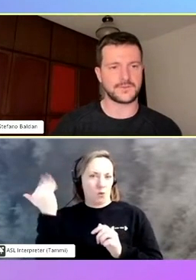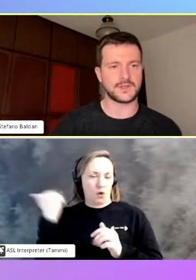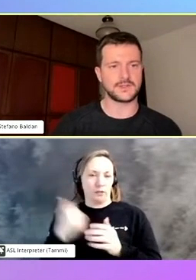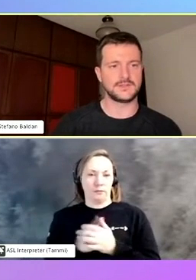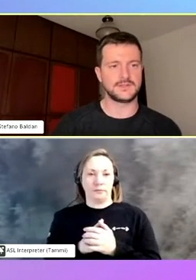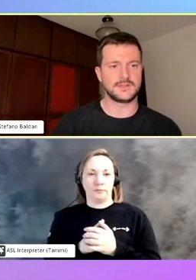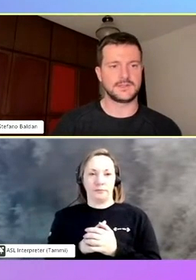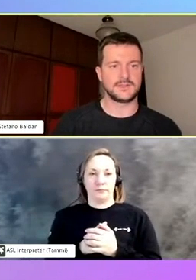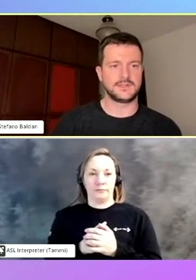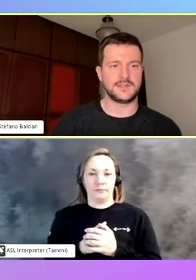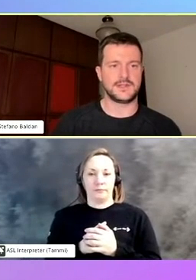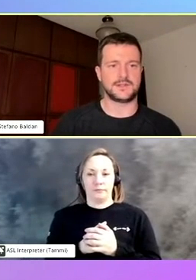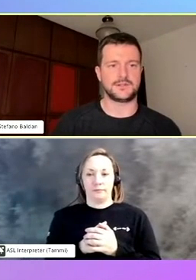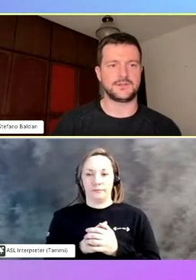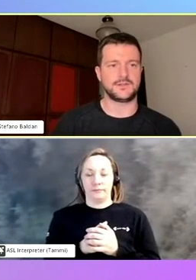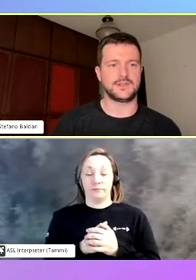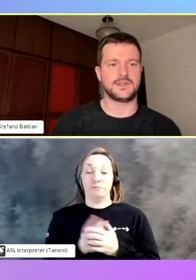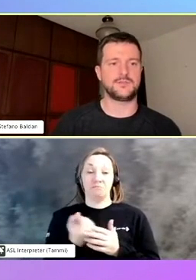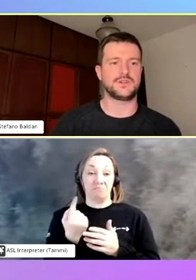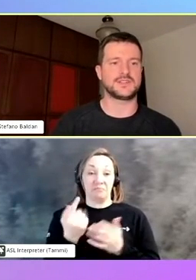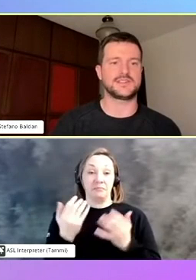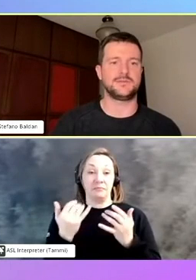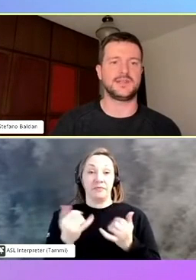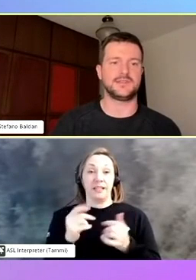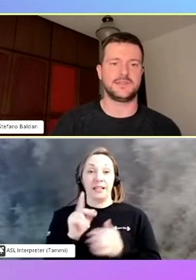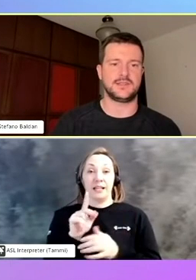things like MS dot provided an interface to navigate,